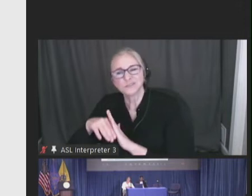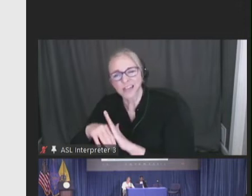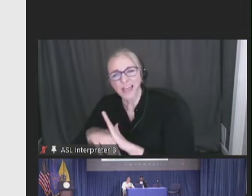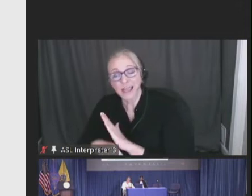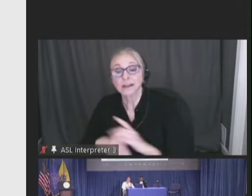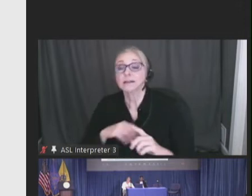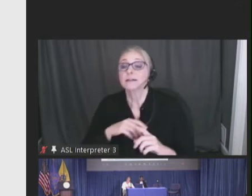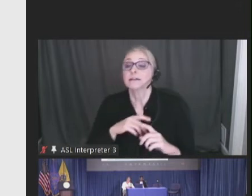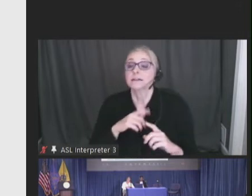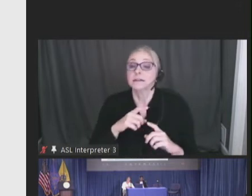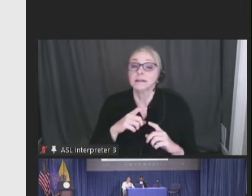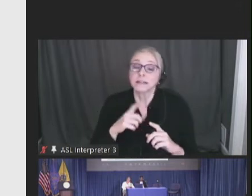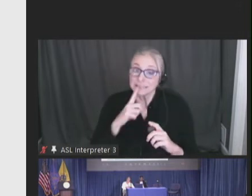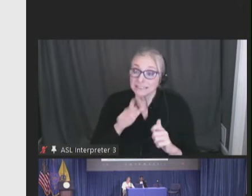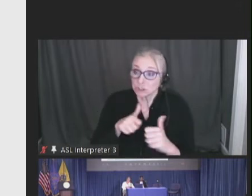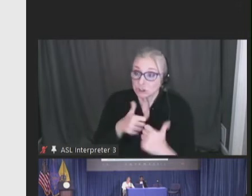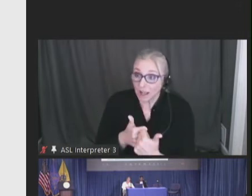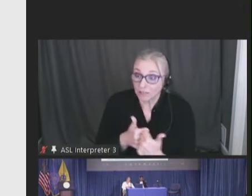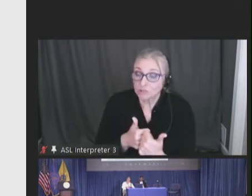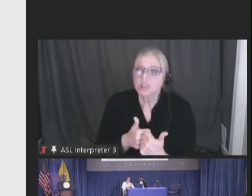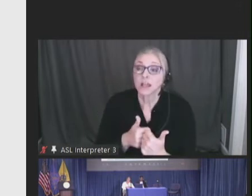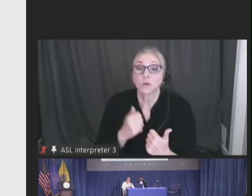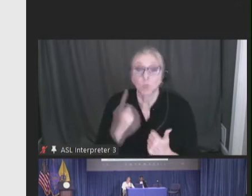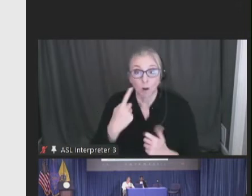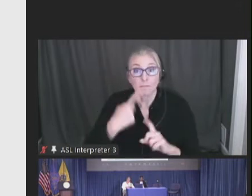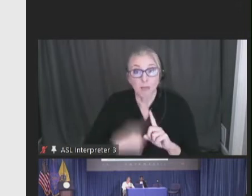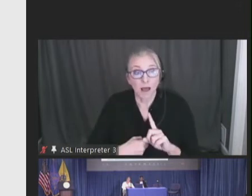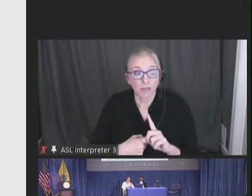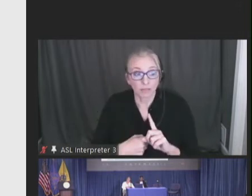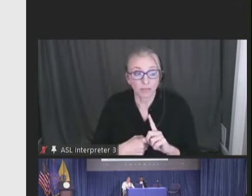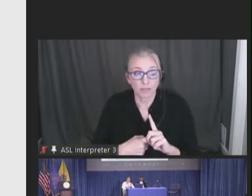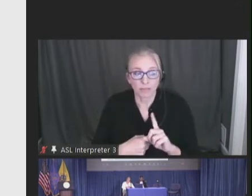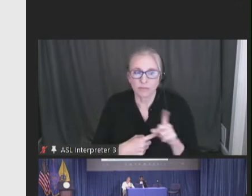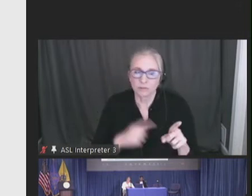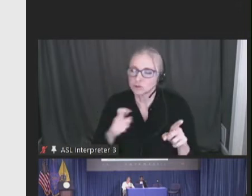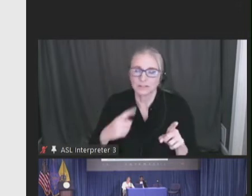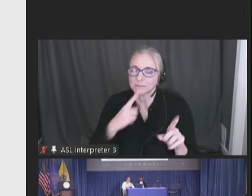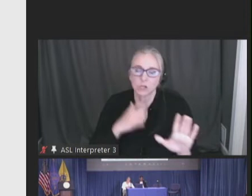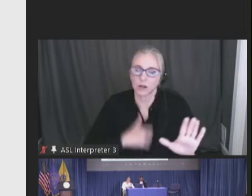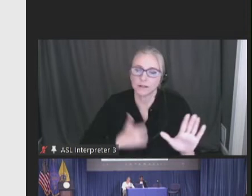says challenge at one month. It should say -- I'm sorry about that. That should say